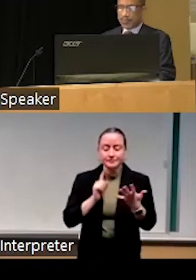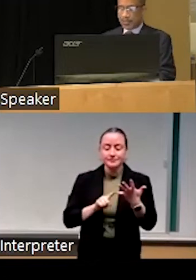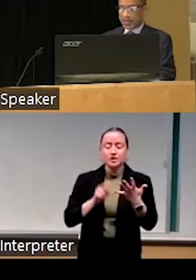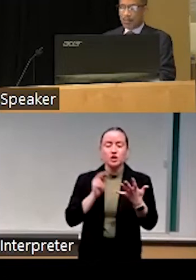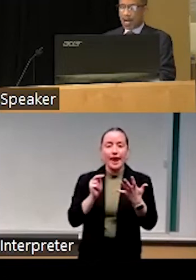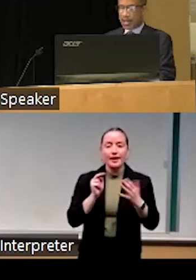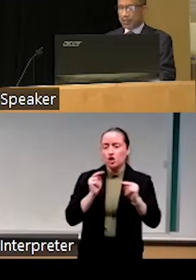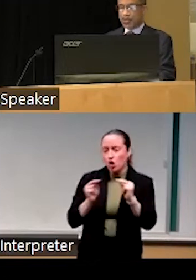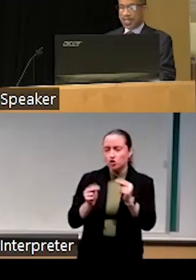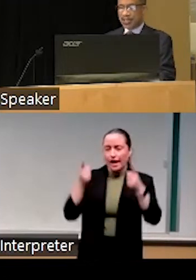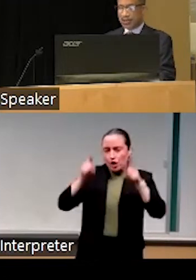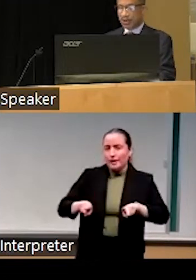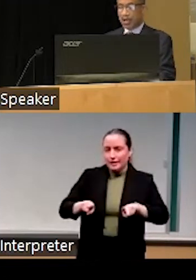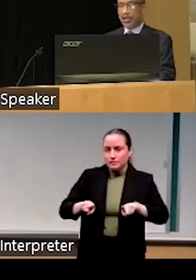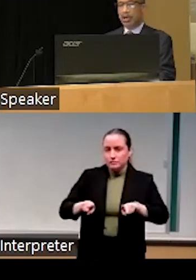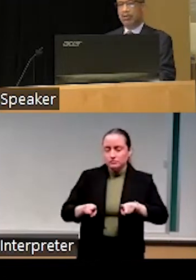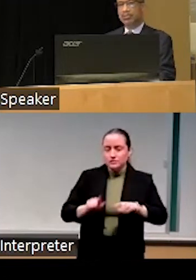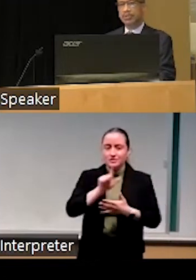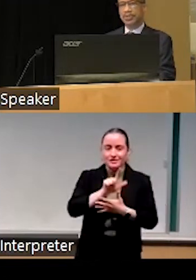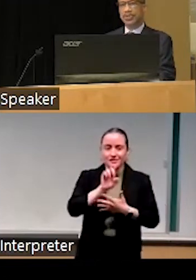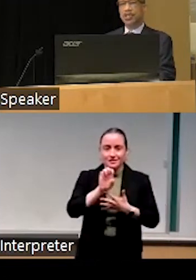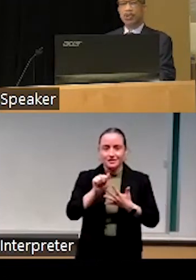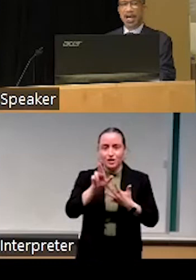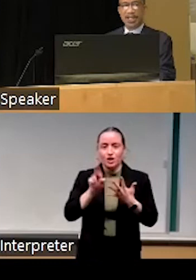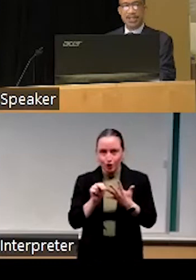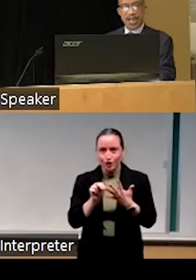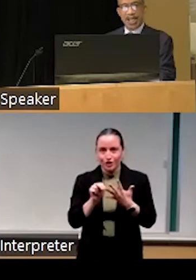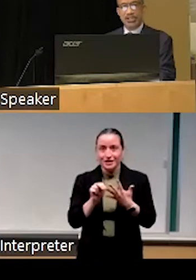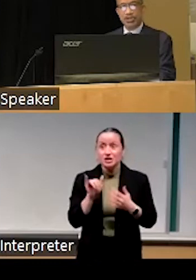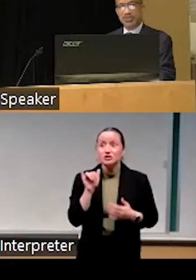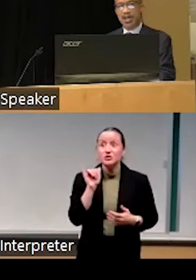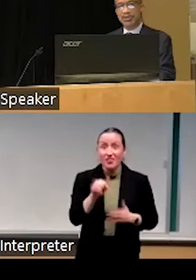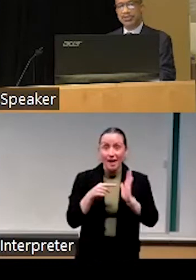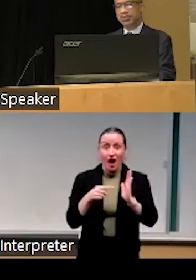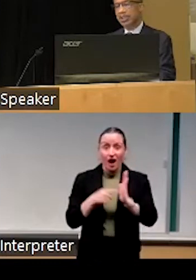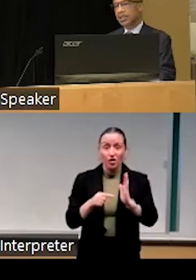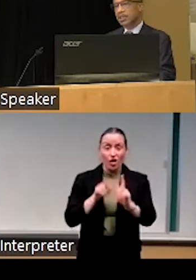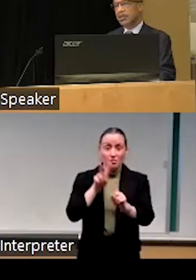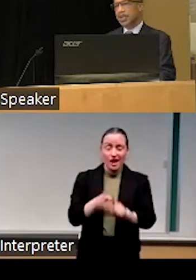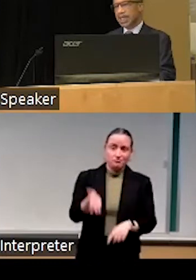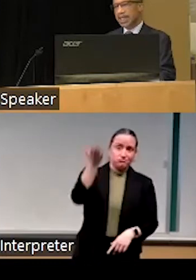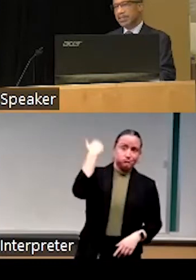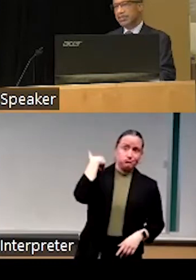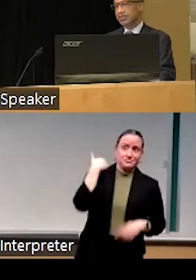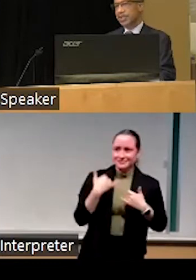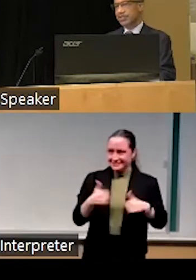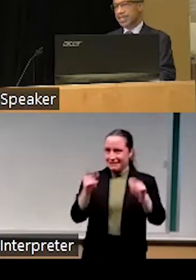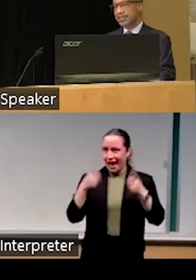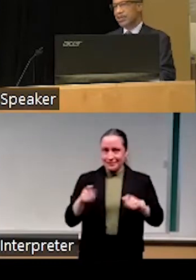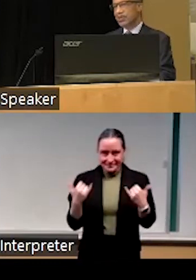that model that was going to go still applies today in terms of how to begin to address the